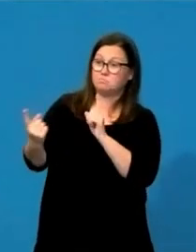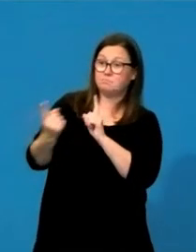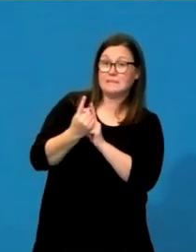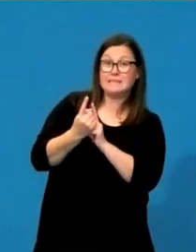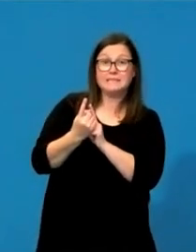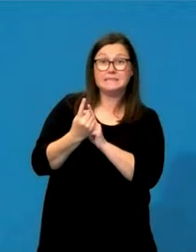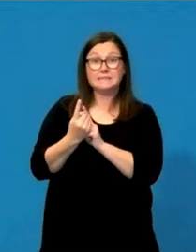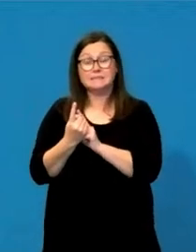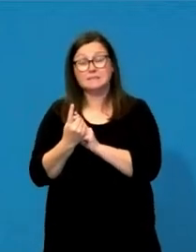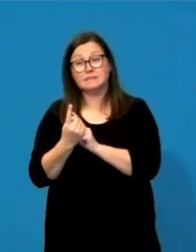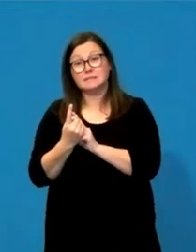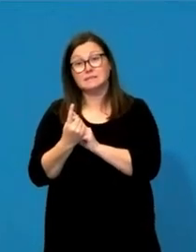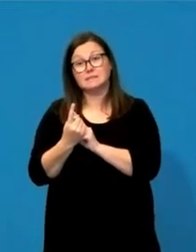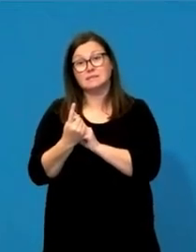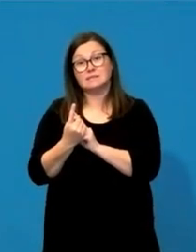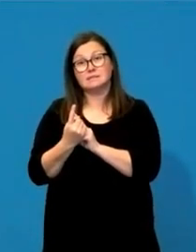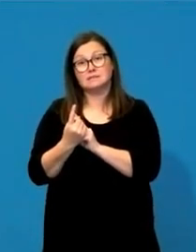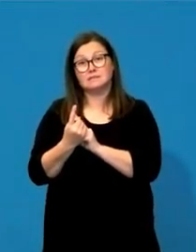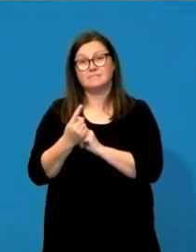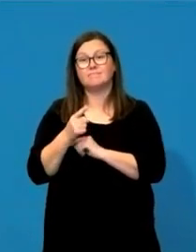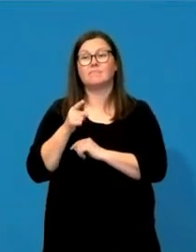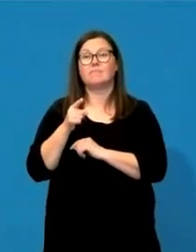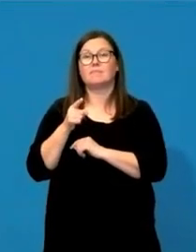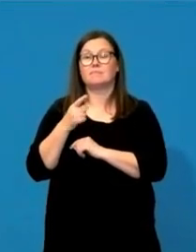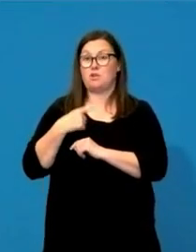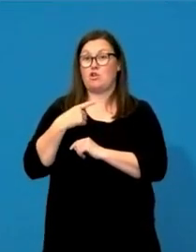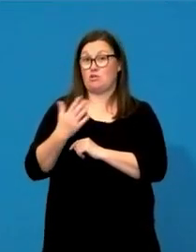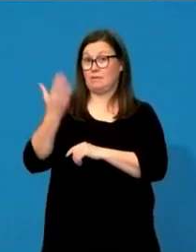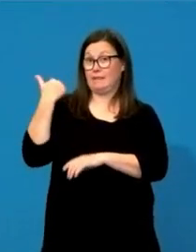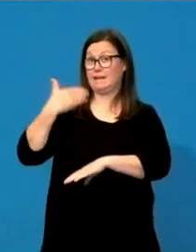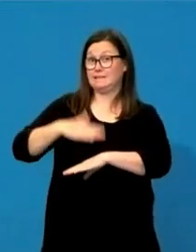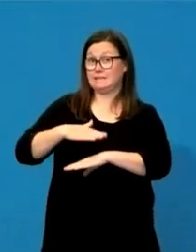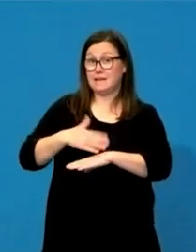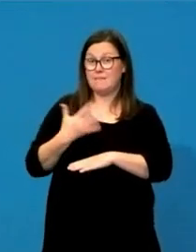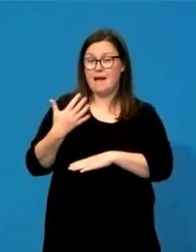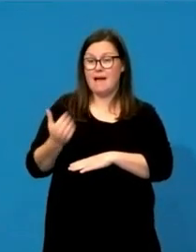because I think that's when we actually got a diagnosis from the paediatrician that he